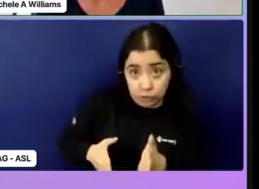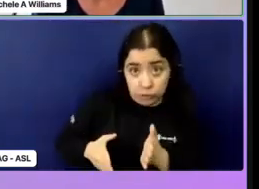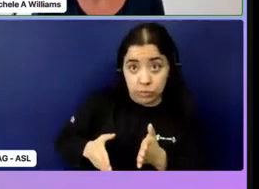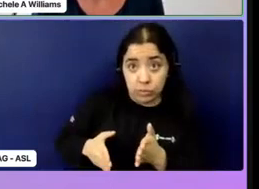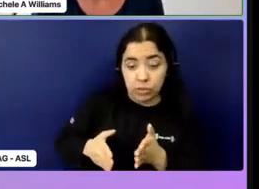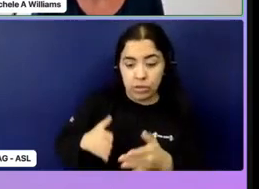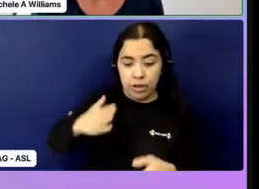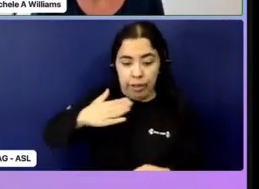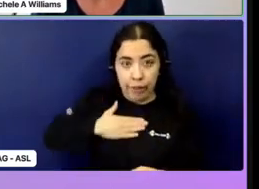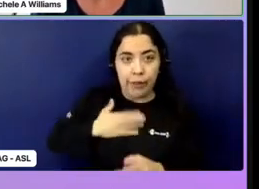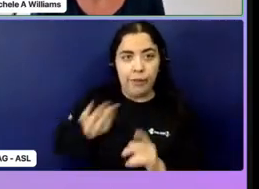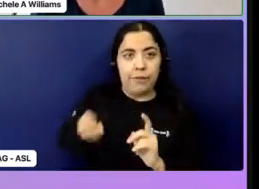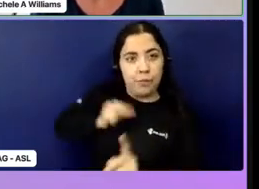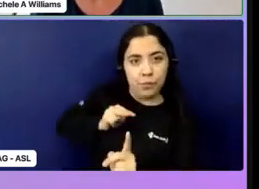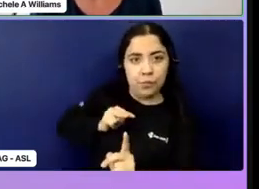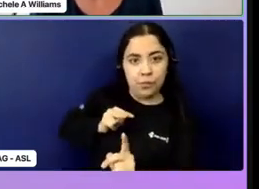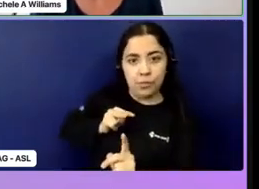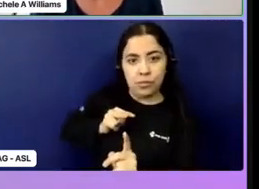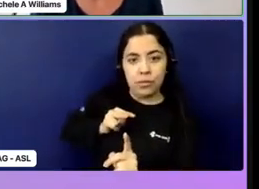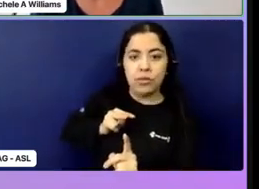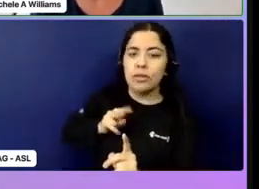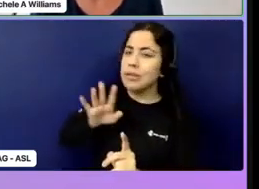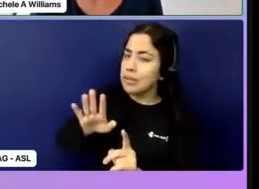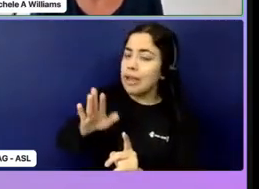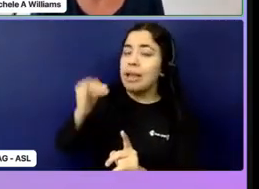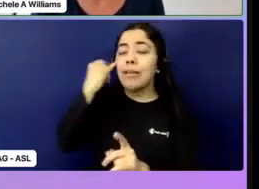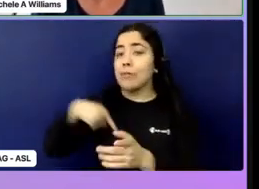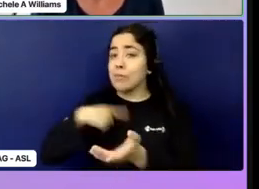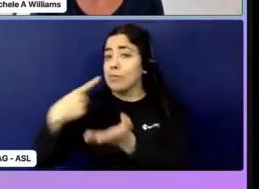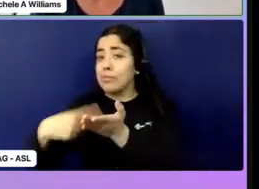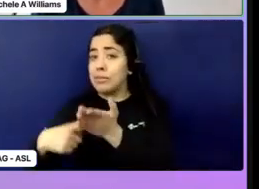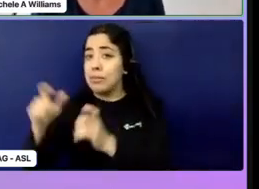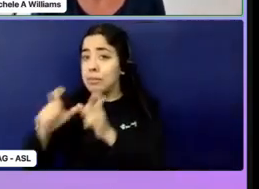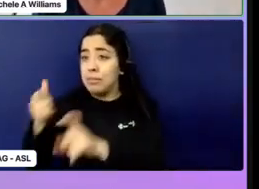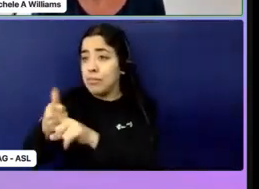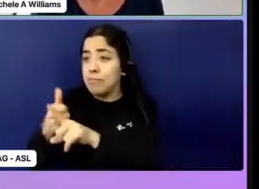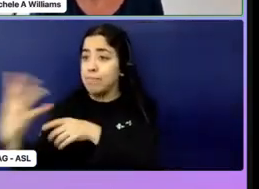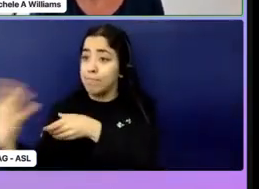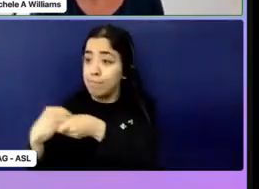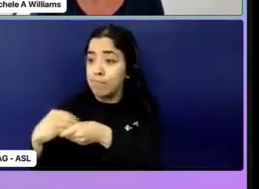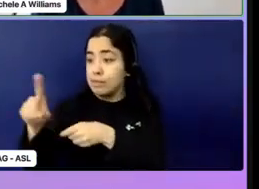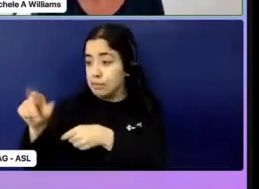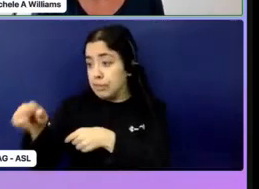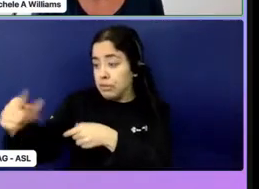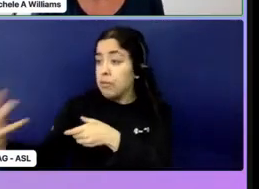research talking about is the viewpoint of the researcher. And particularly when we are talking about engaging with